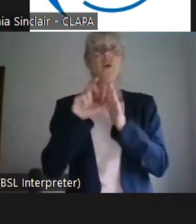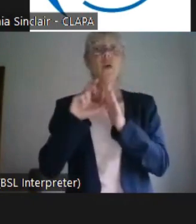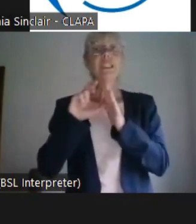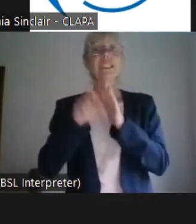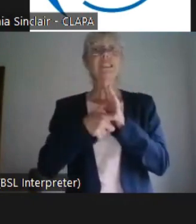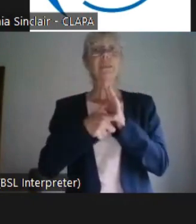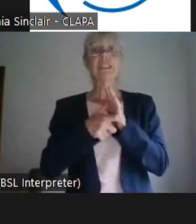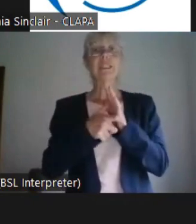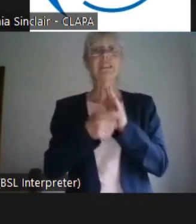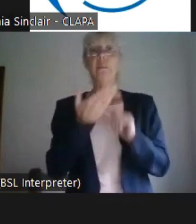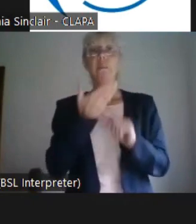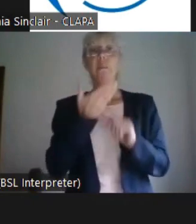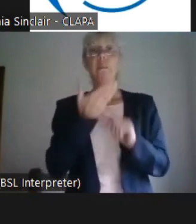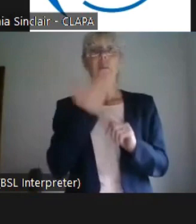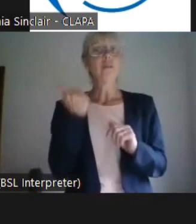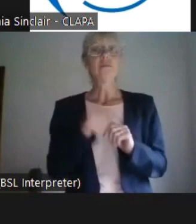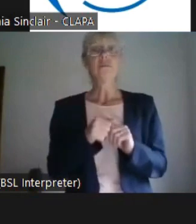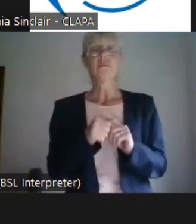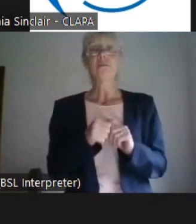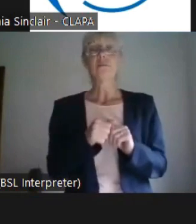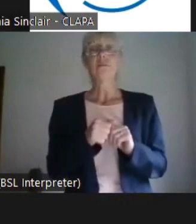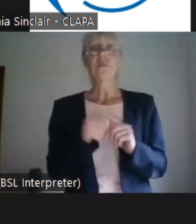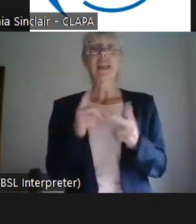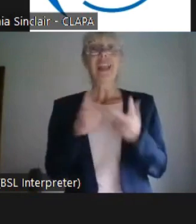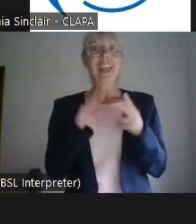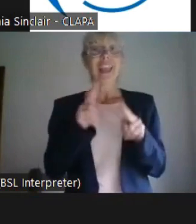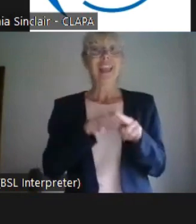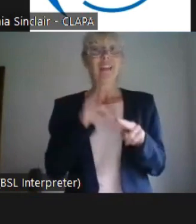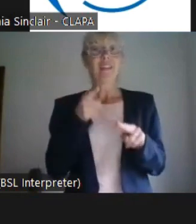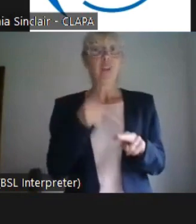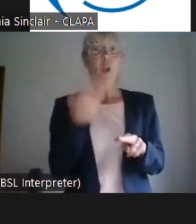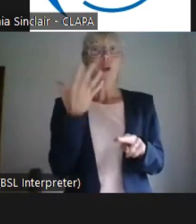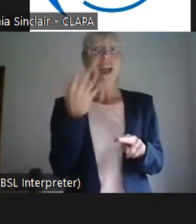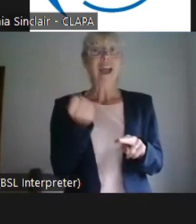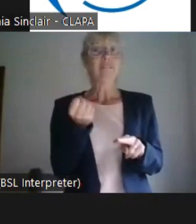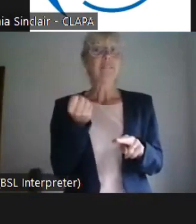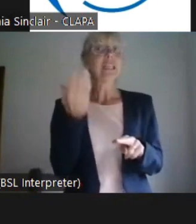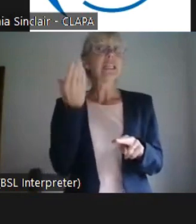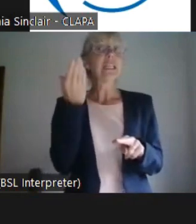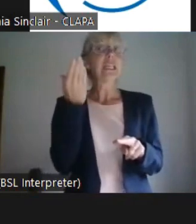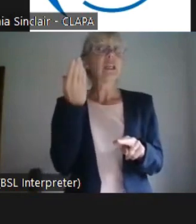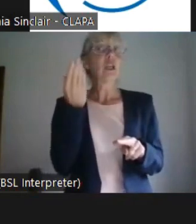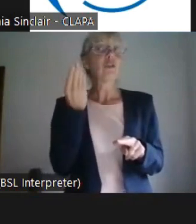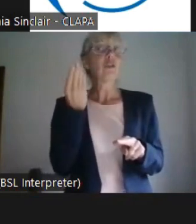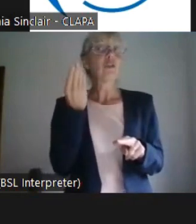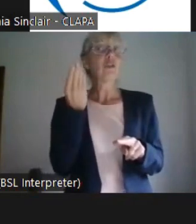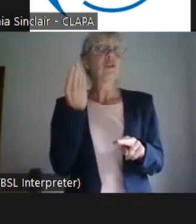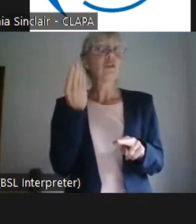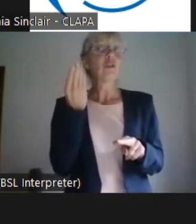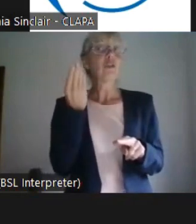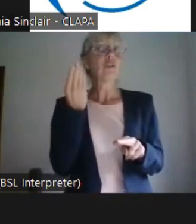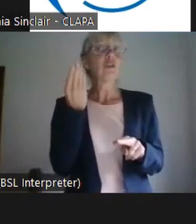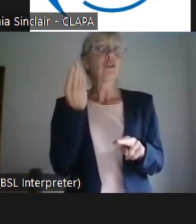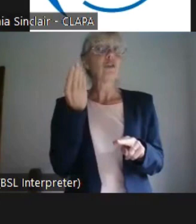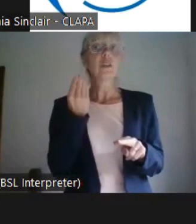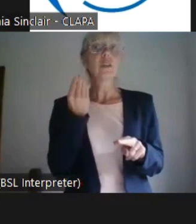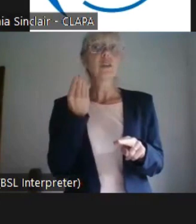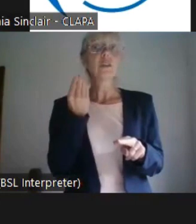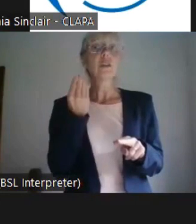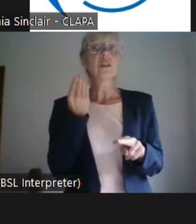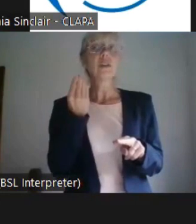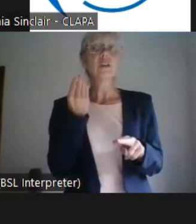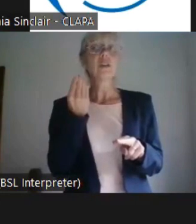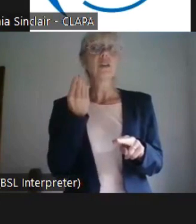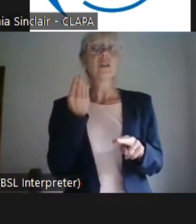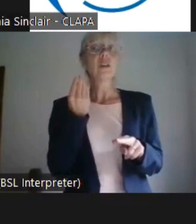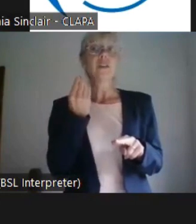um so if you're if you have a hearing loss it's uh your first protocol should be your line manager